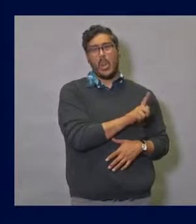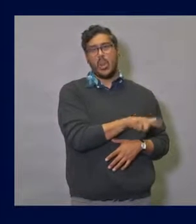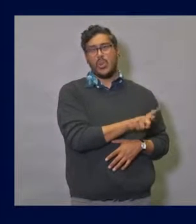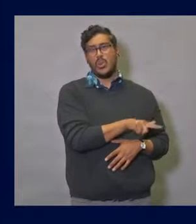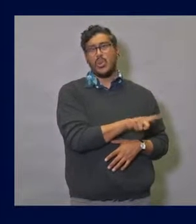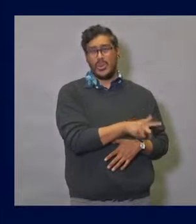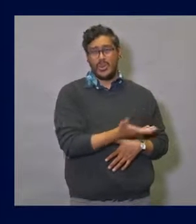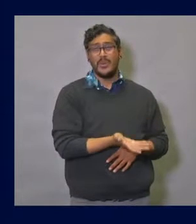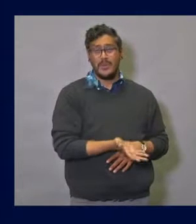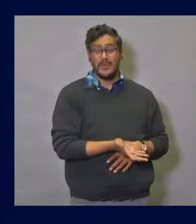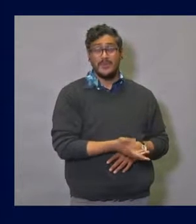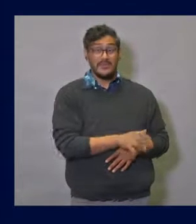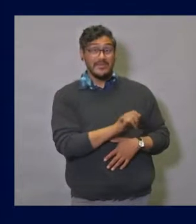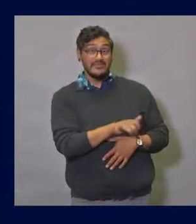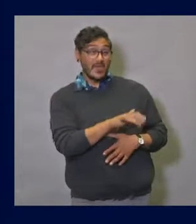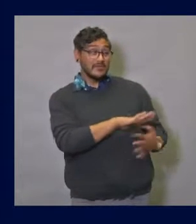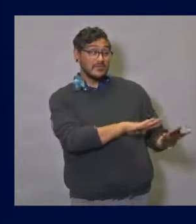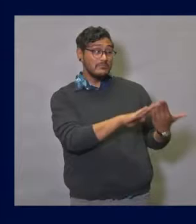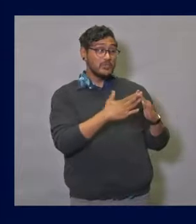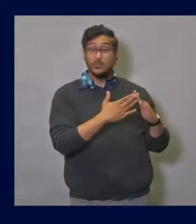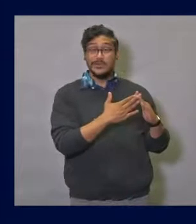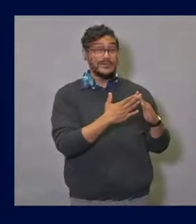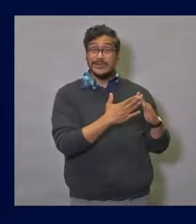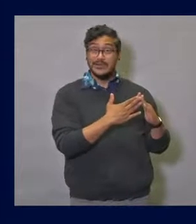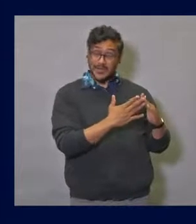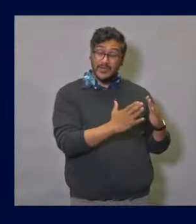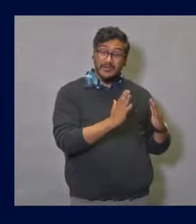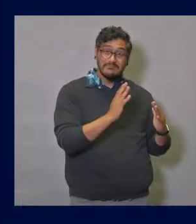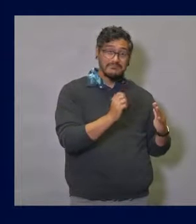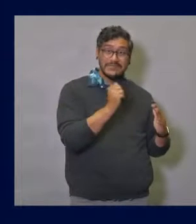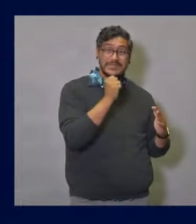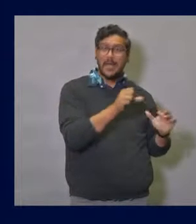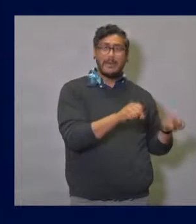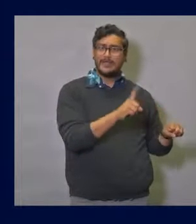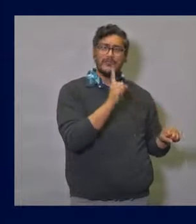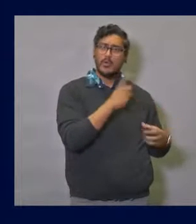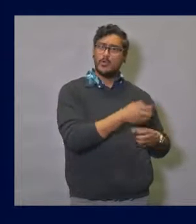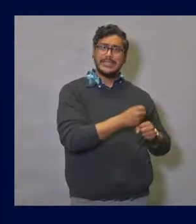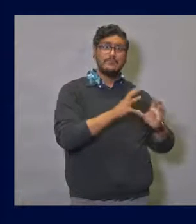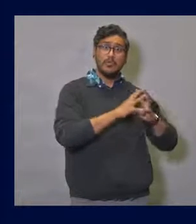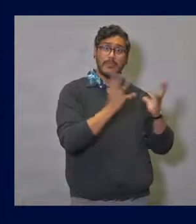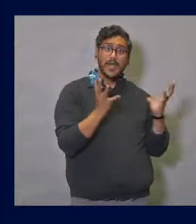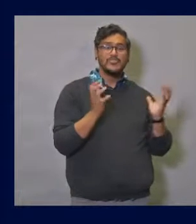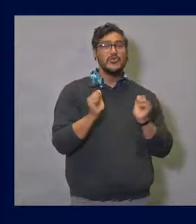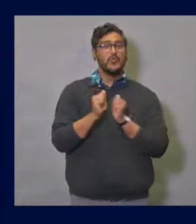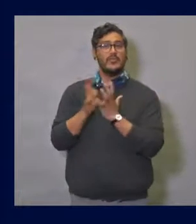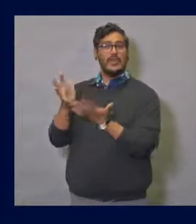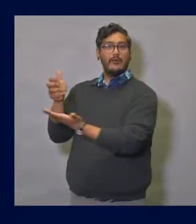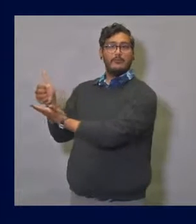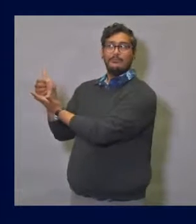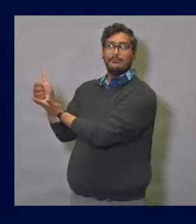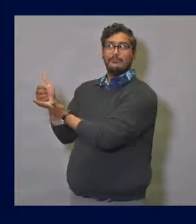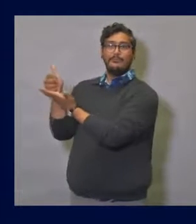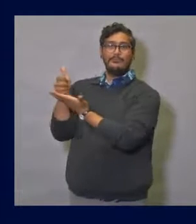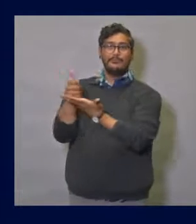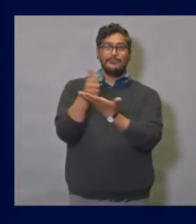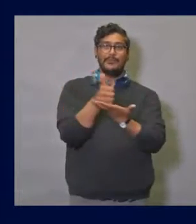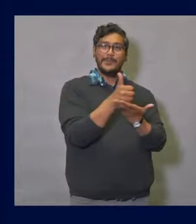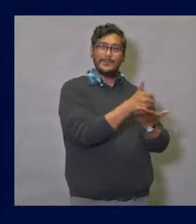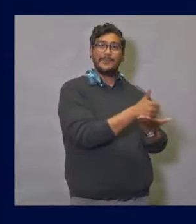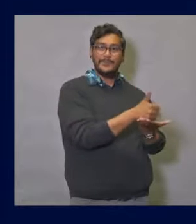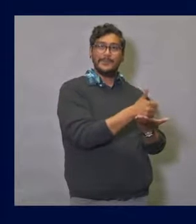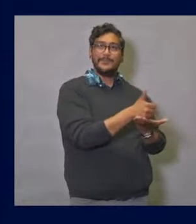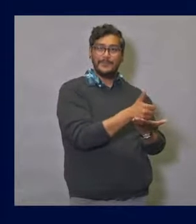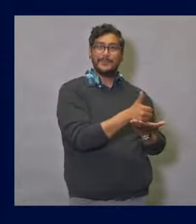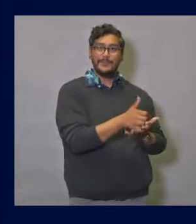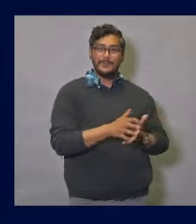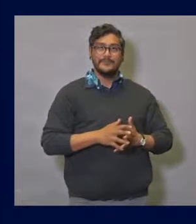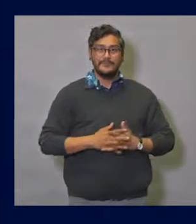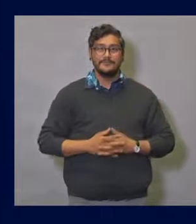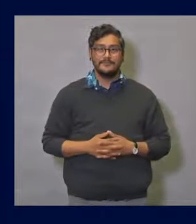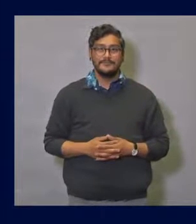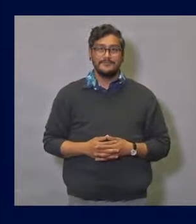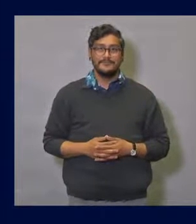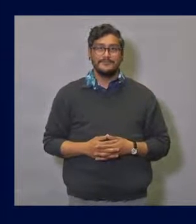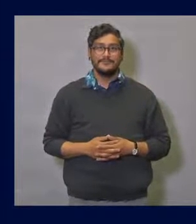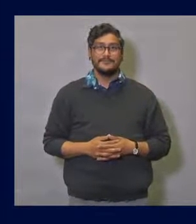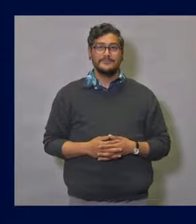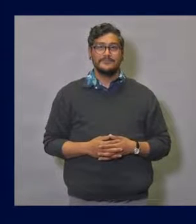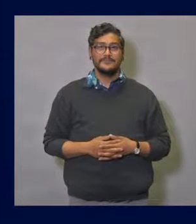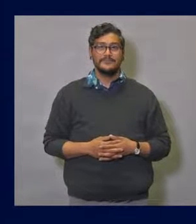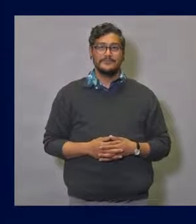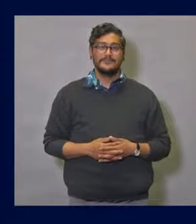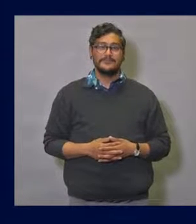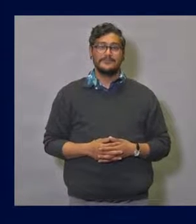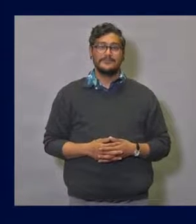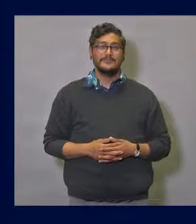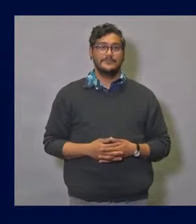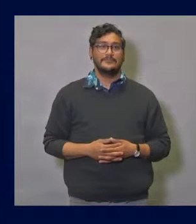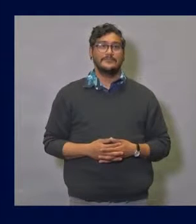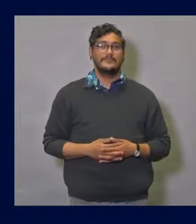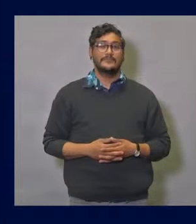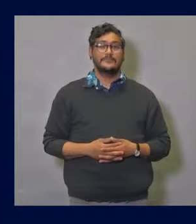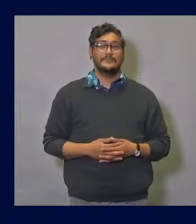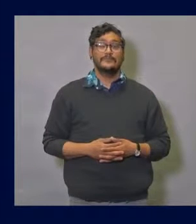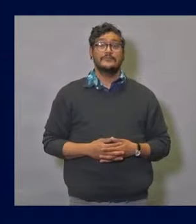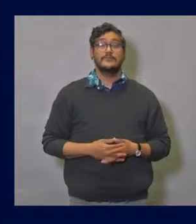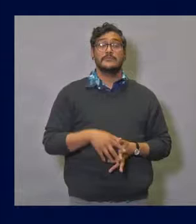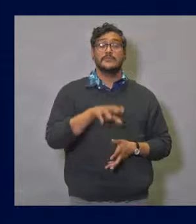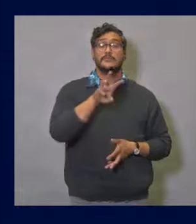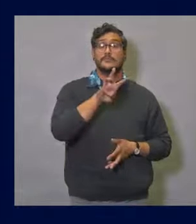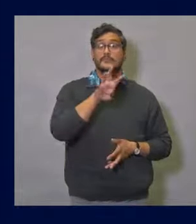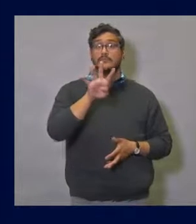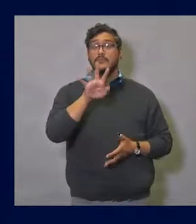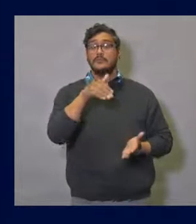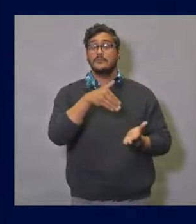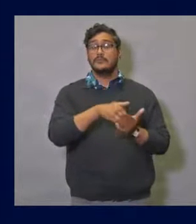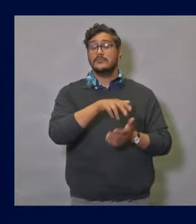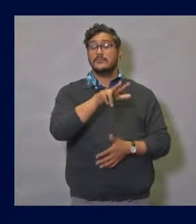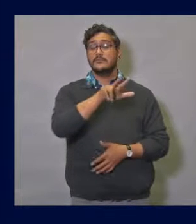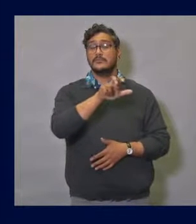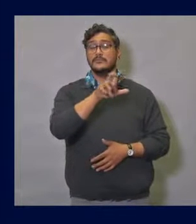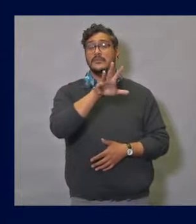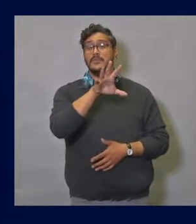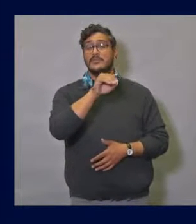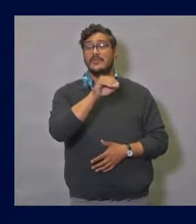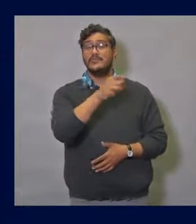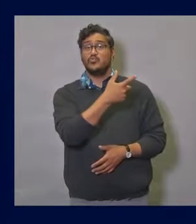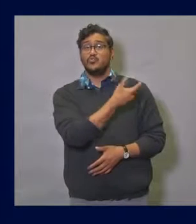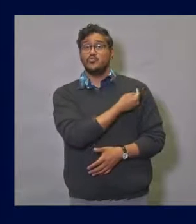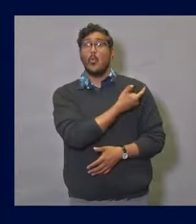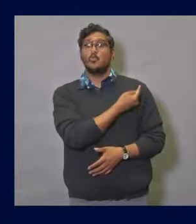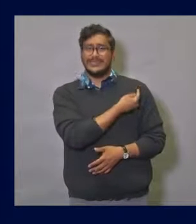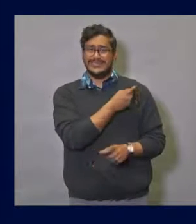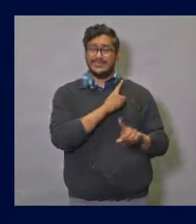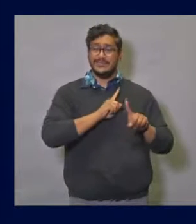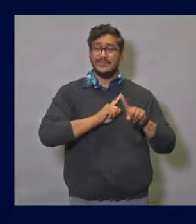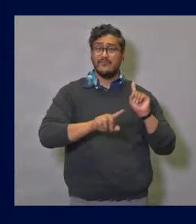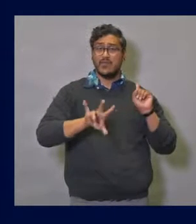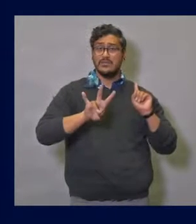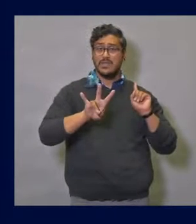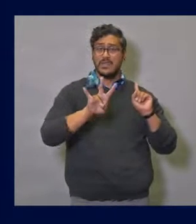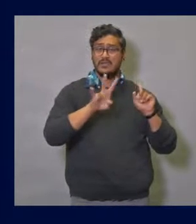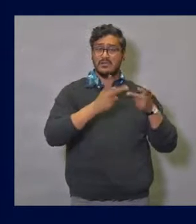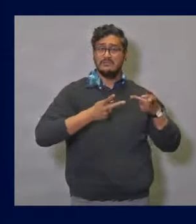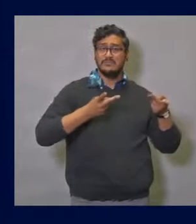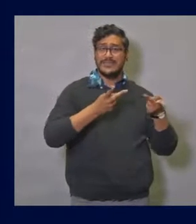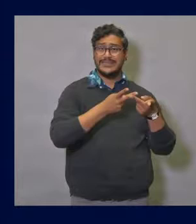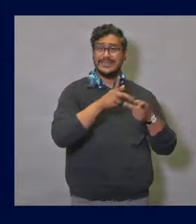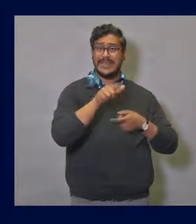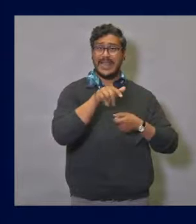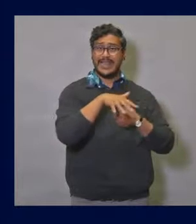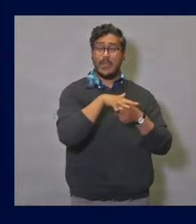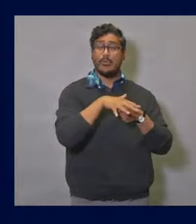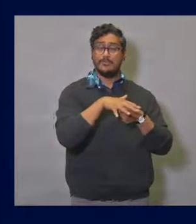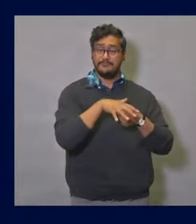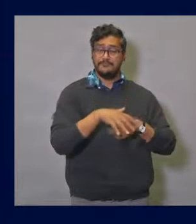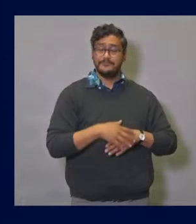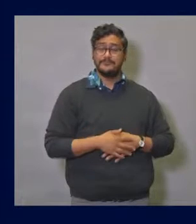COMUNIDADES MÁS AFECTADAS POR